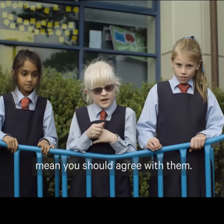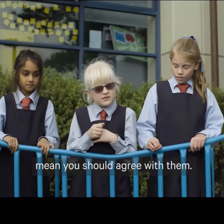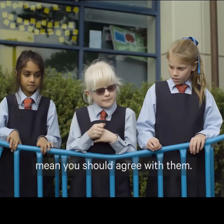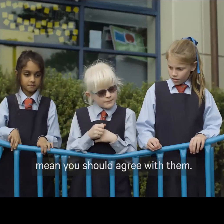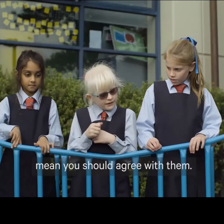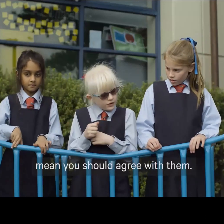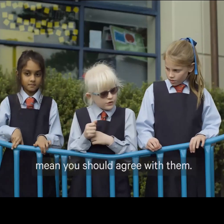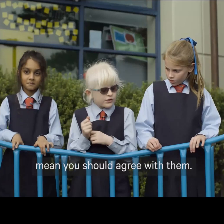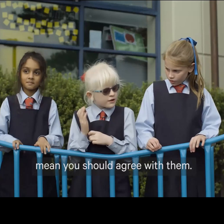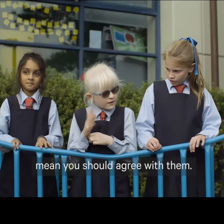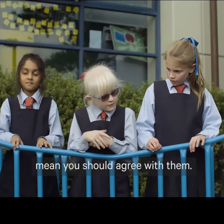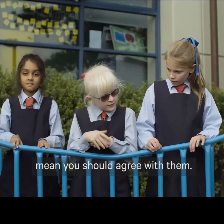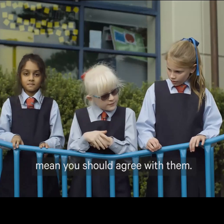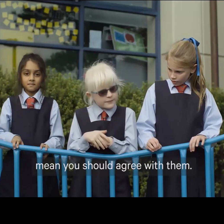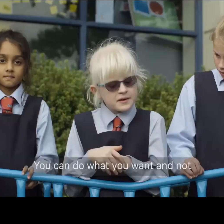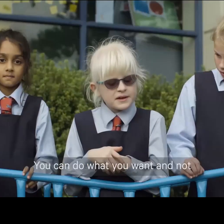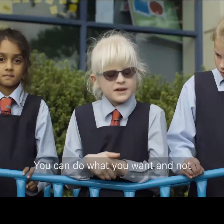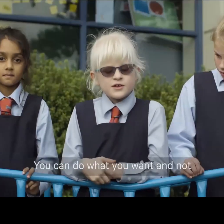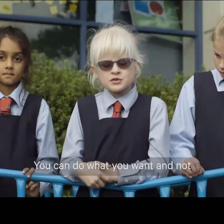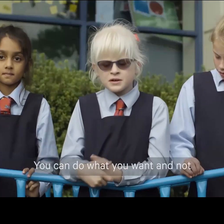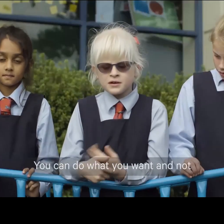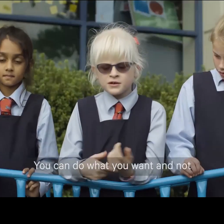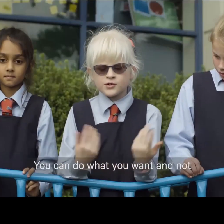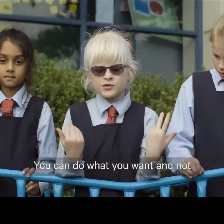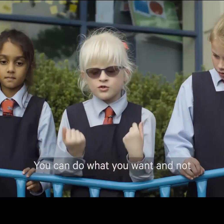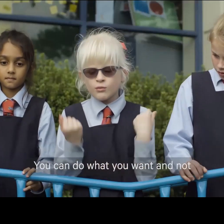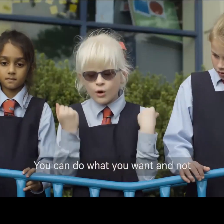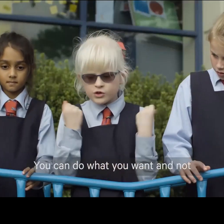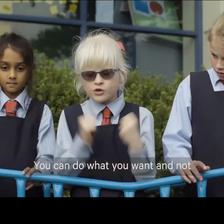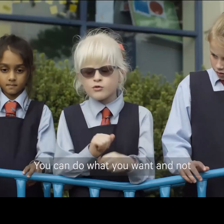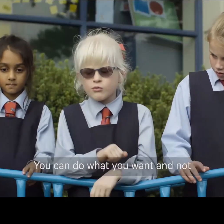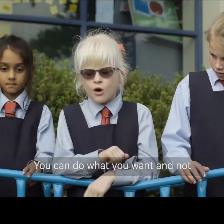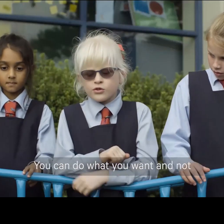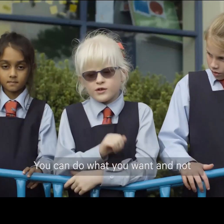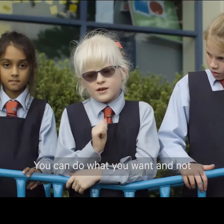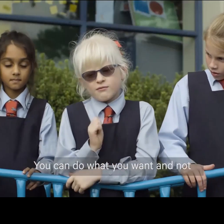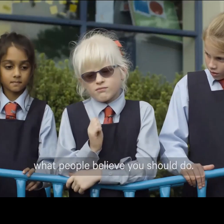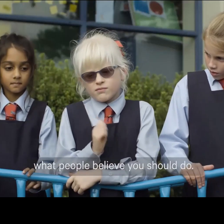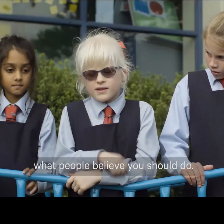it doesn't mean you should agree with them. You could do do what you want,